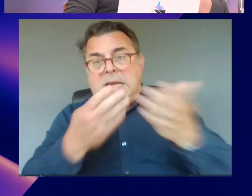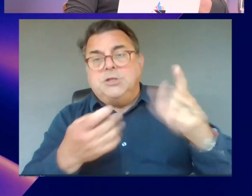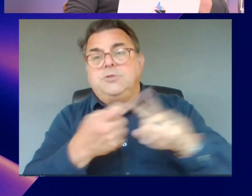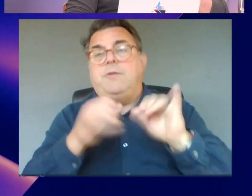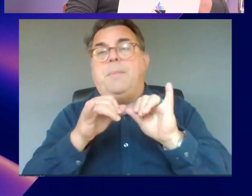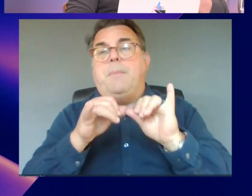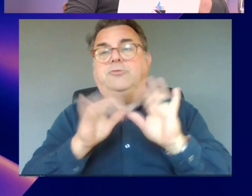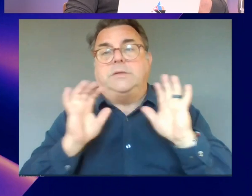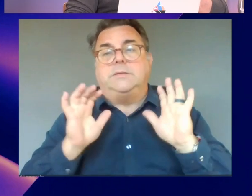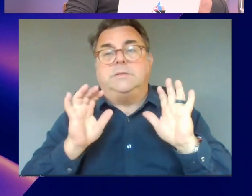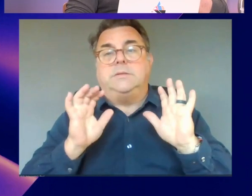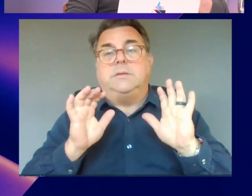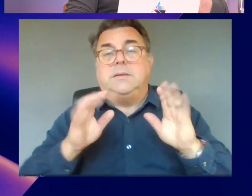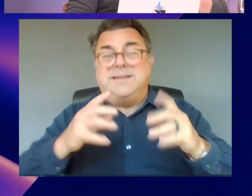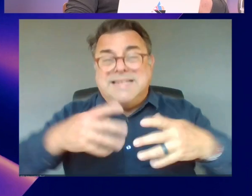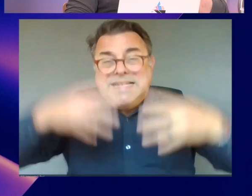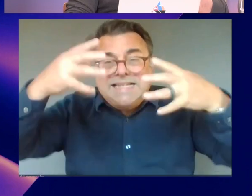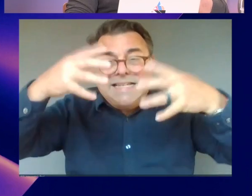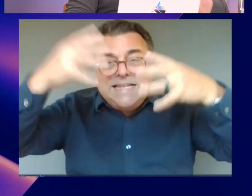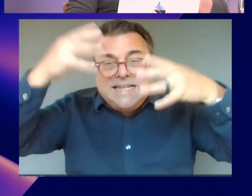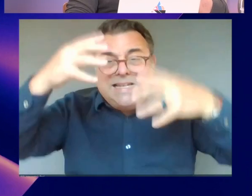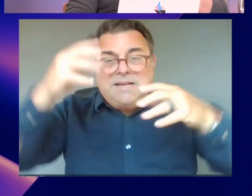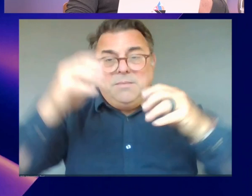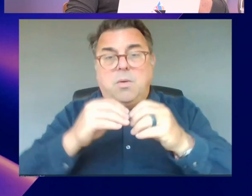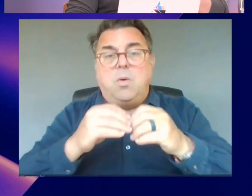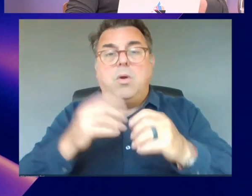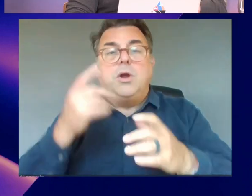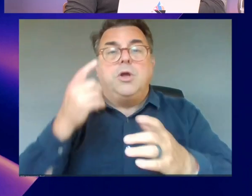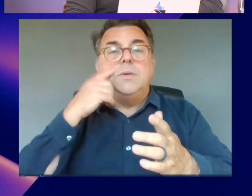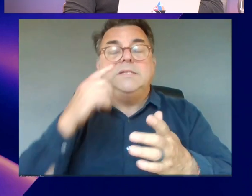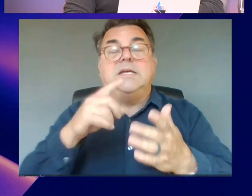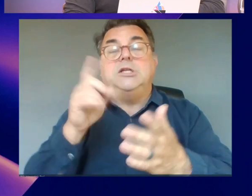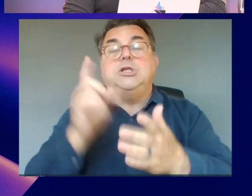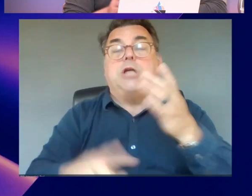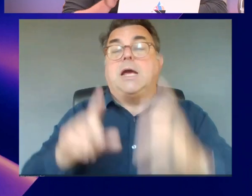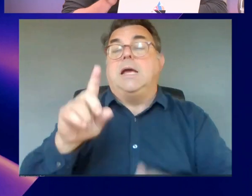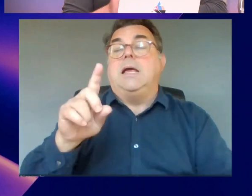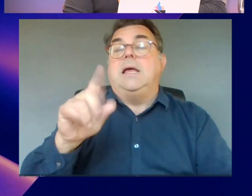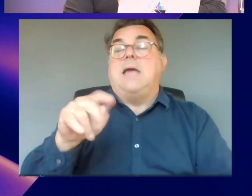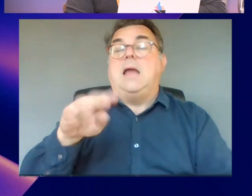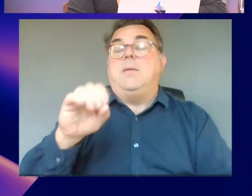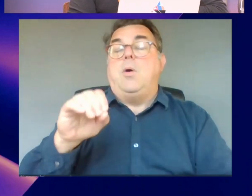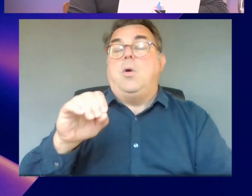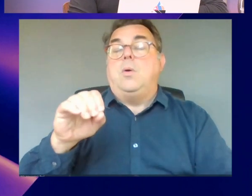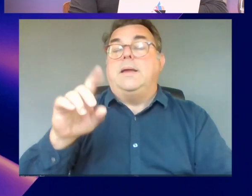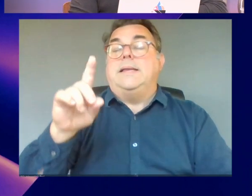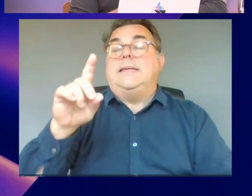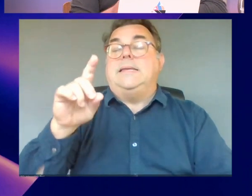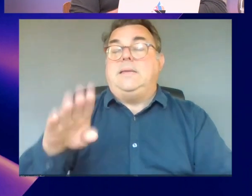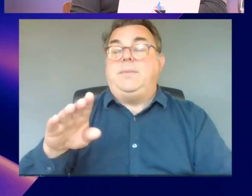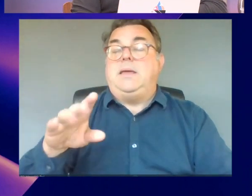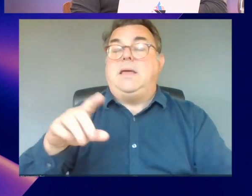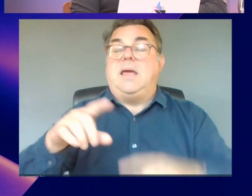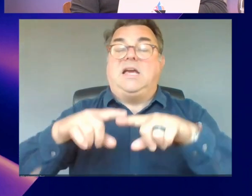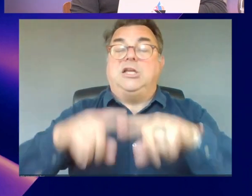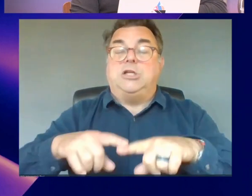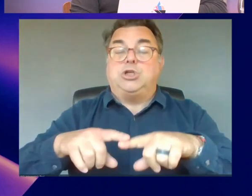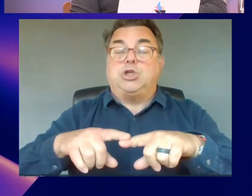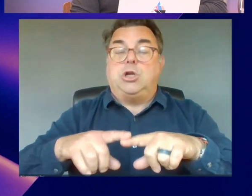But as you scroll down, you'll see something called check DynamoDB conditional expressions. That is the one we were looking for. And that's the one that logs helped us find,